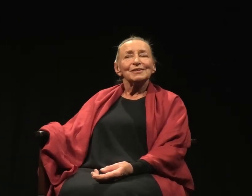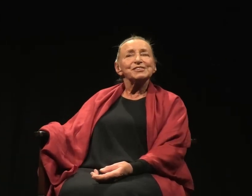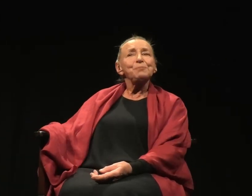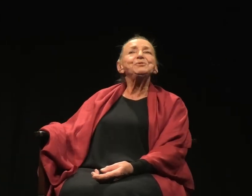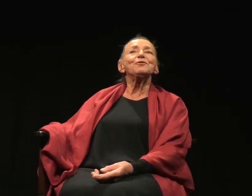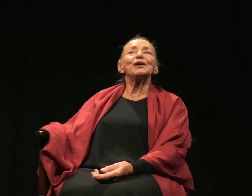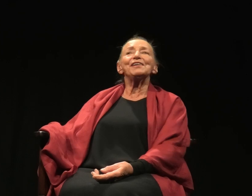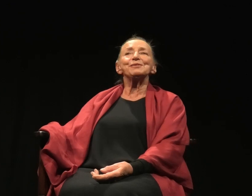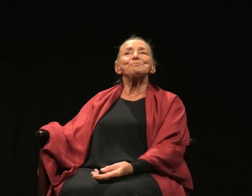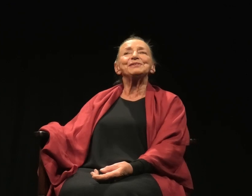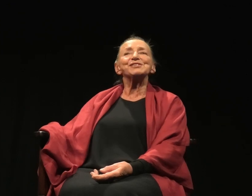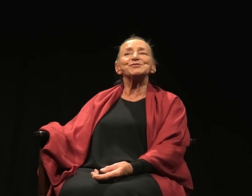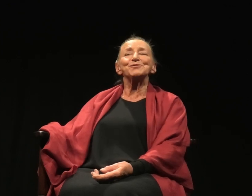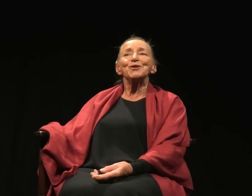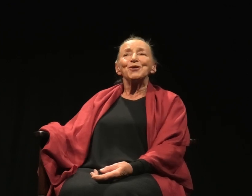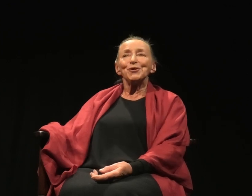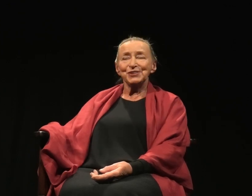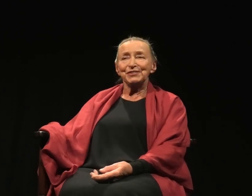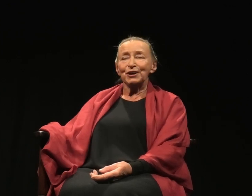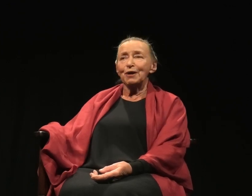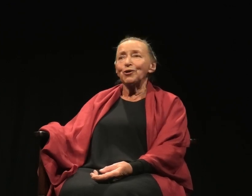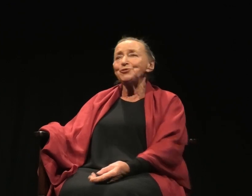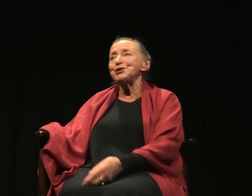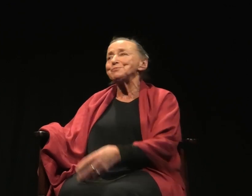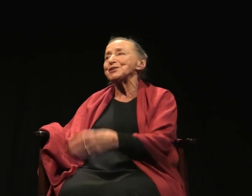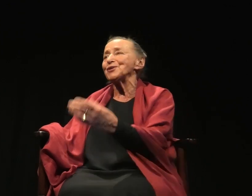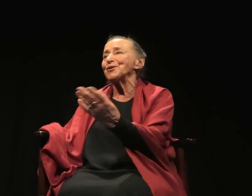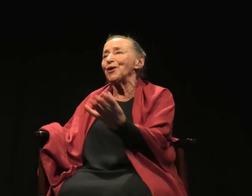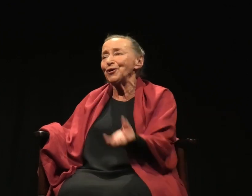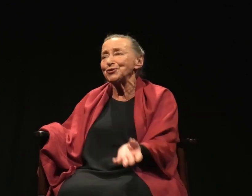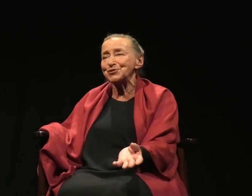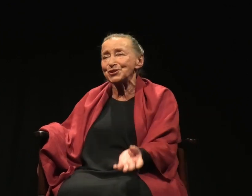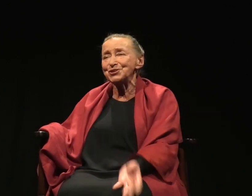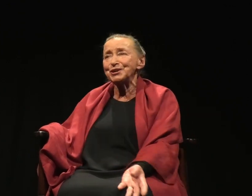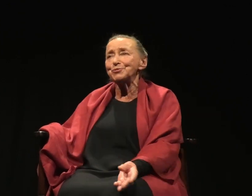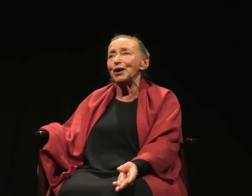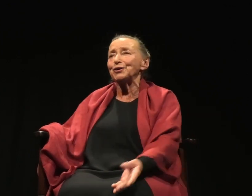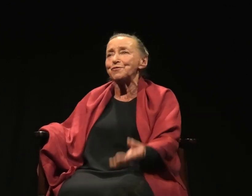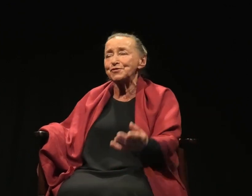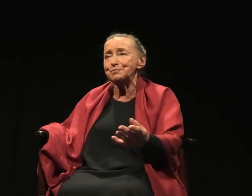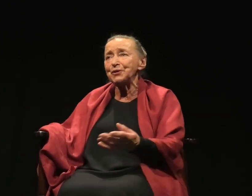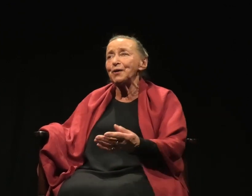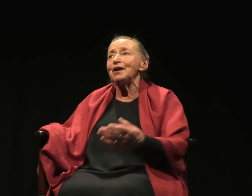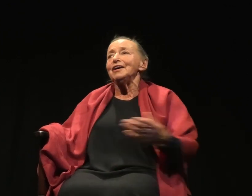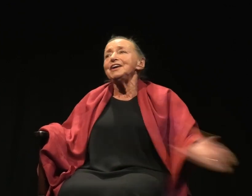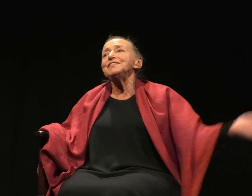She scattered the last remaining nourishment. Zosia jumped through the window at hop